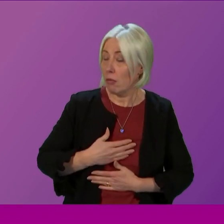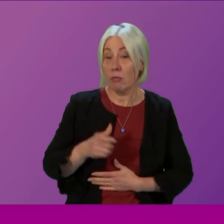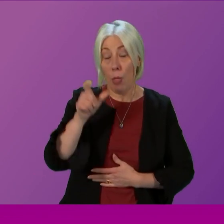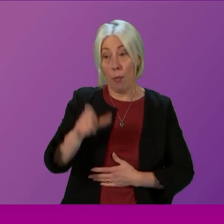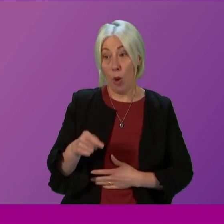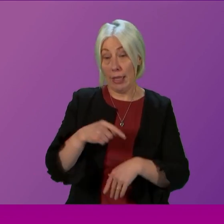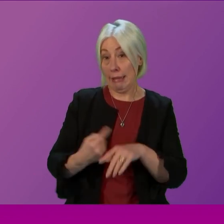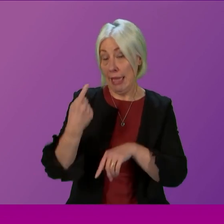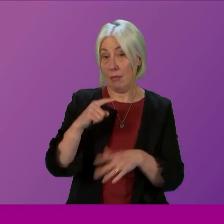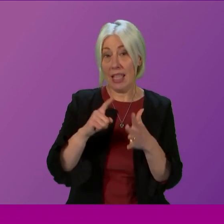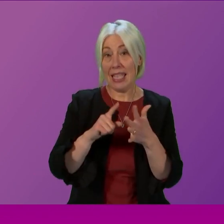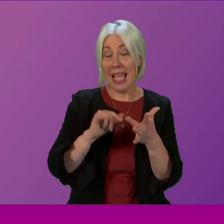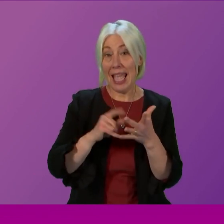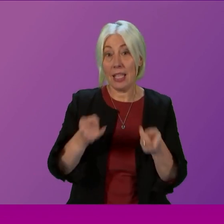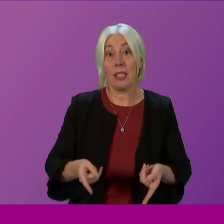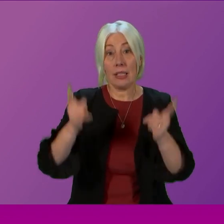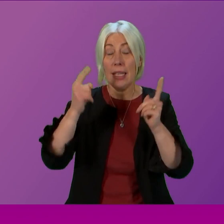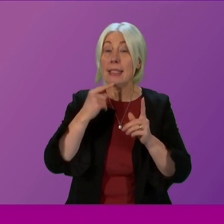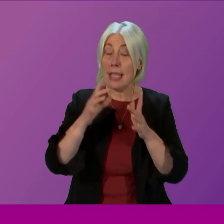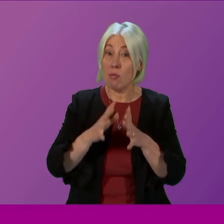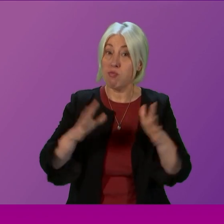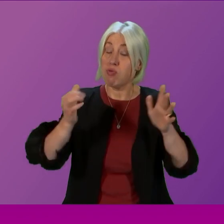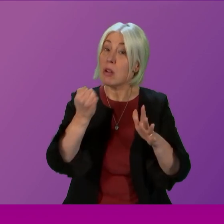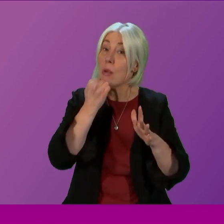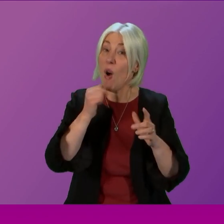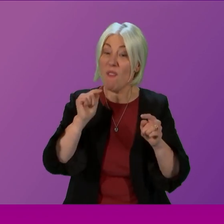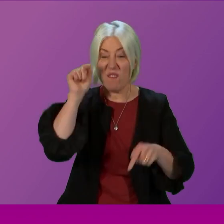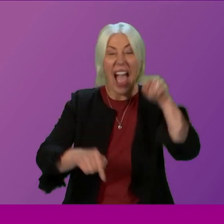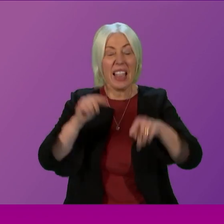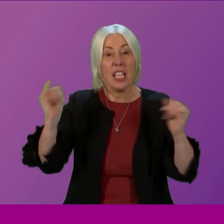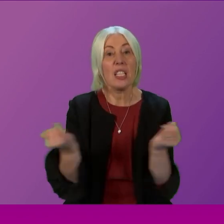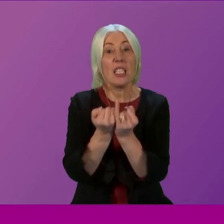warned about increasing violence in our schools. I am supporting staff,